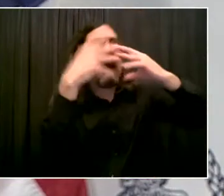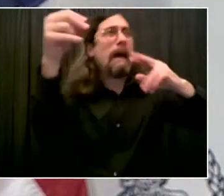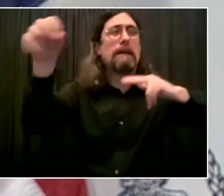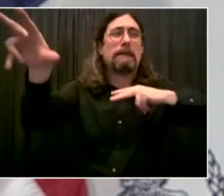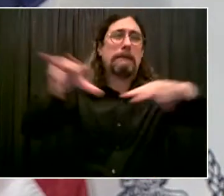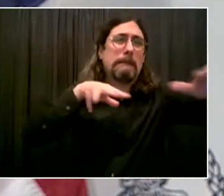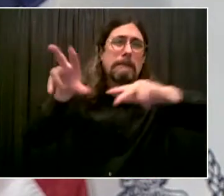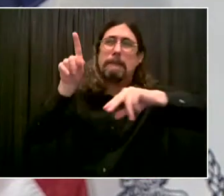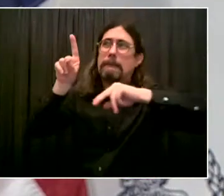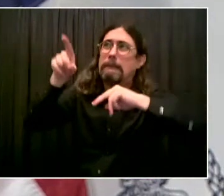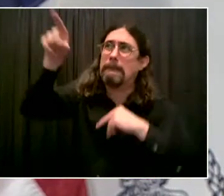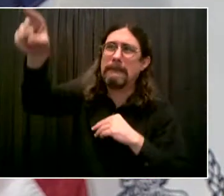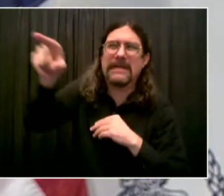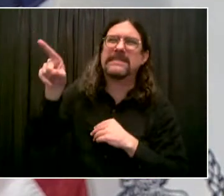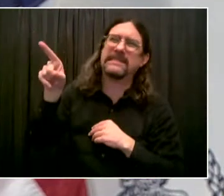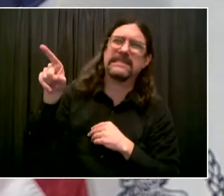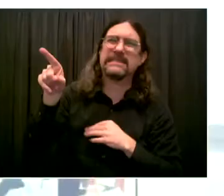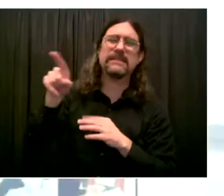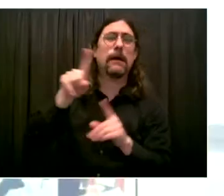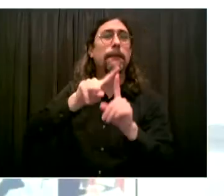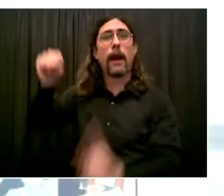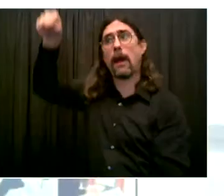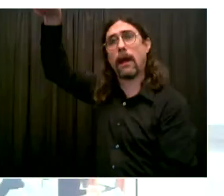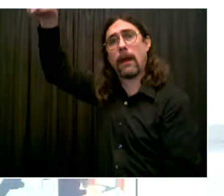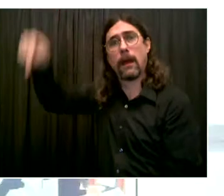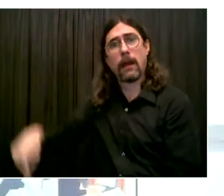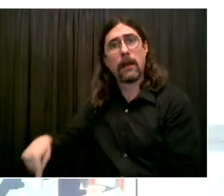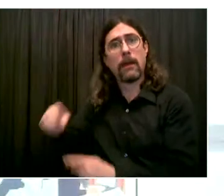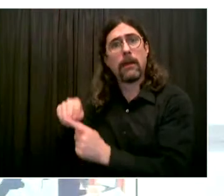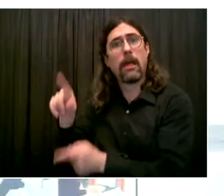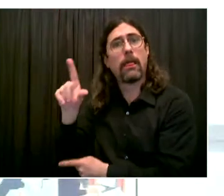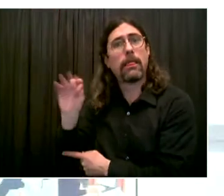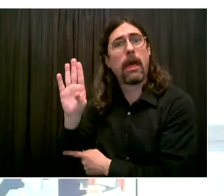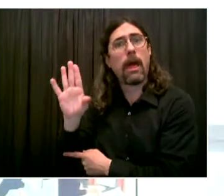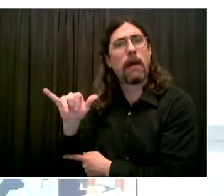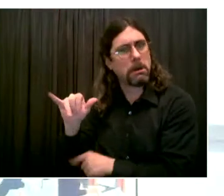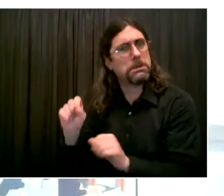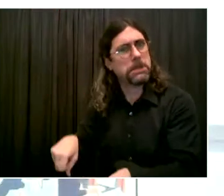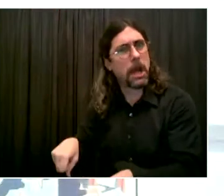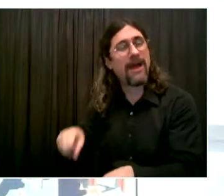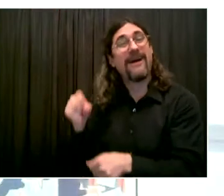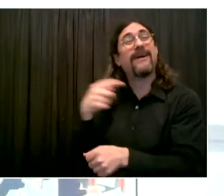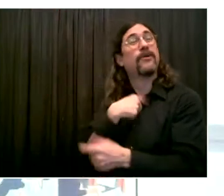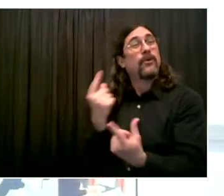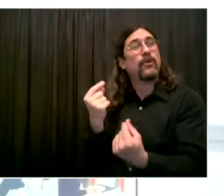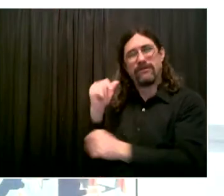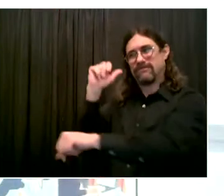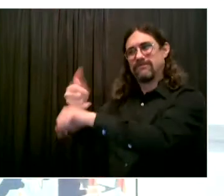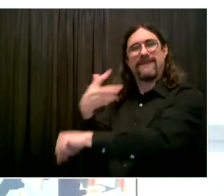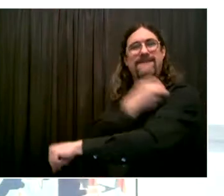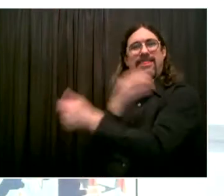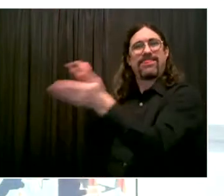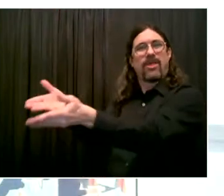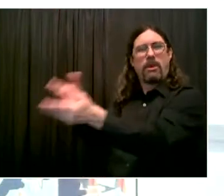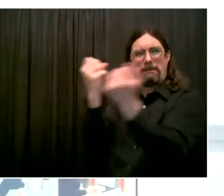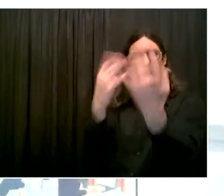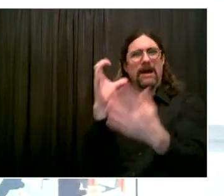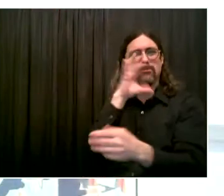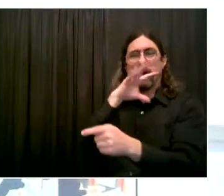REACH THOSE WHO NEED IT BUT PRPREOTCTCT ELDLDRE THOSE WHO LITERALLY DON'T HAVE ANY OTHER CHOICE, THAT IS THE FIRST PRIORITY.